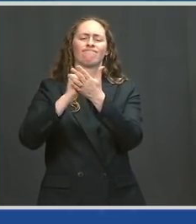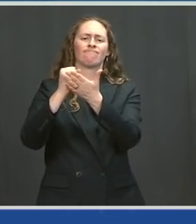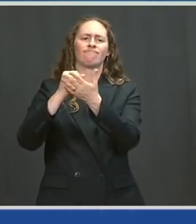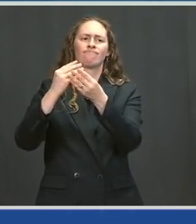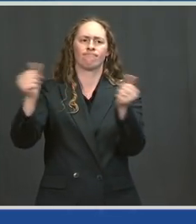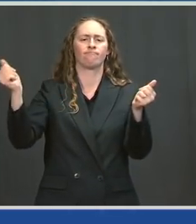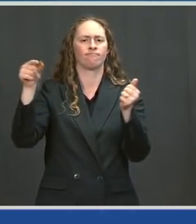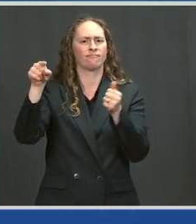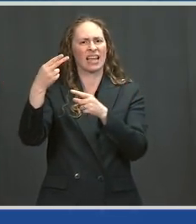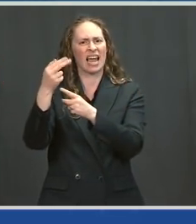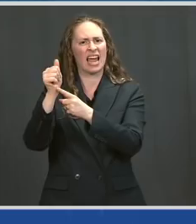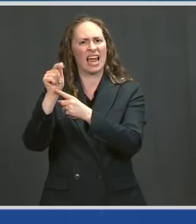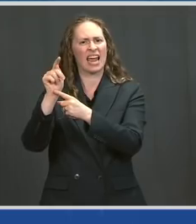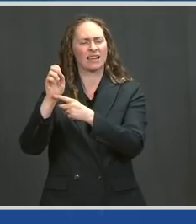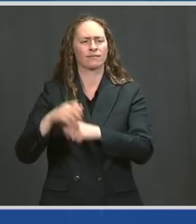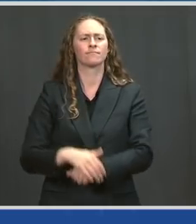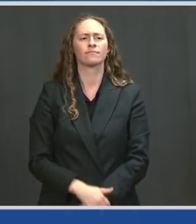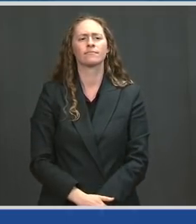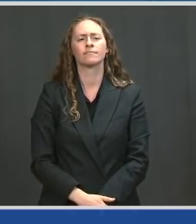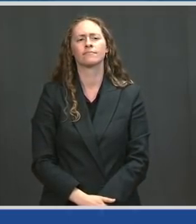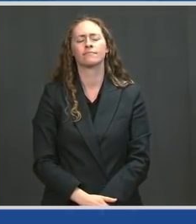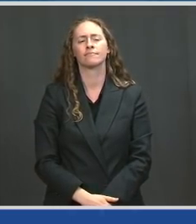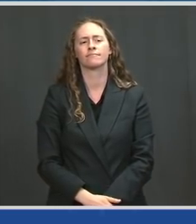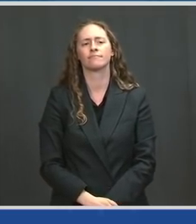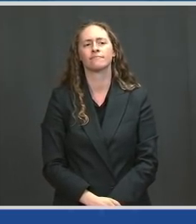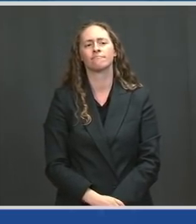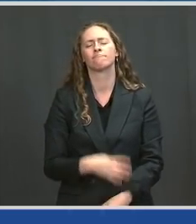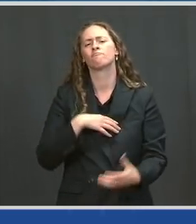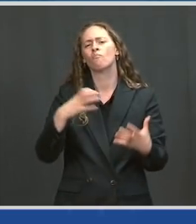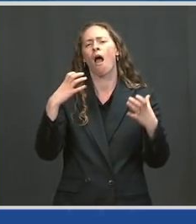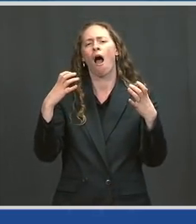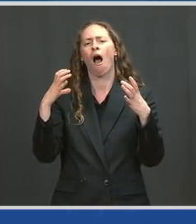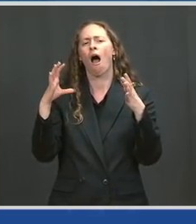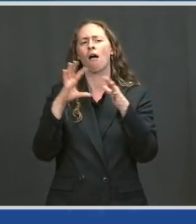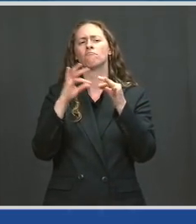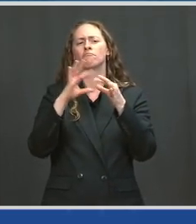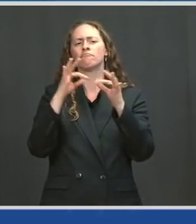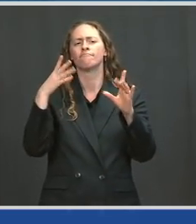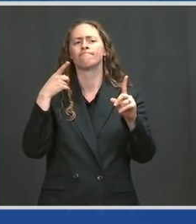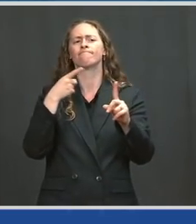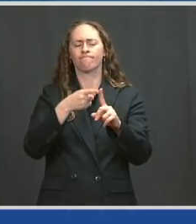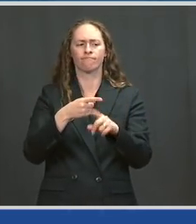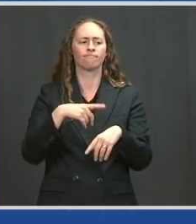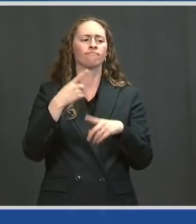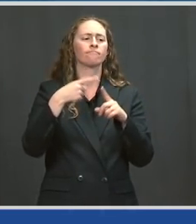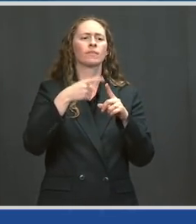But I'm going to close where I started, to Mother Randall, Mother Fletcher, Mr. Van Ellis,